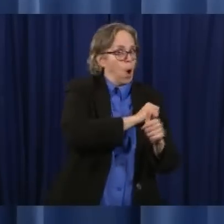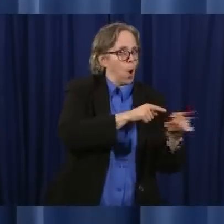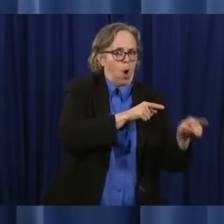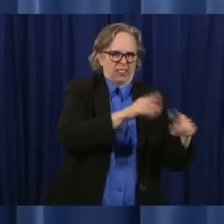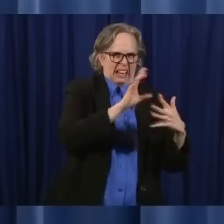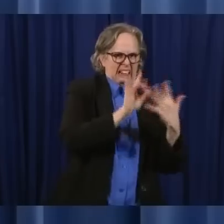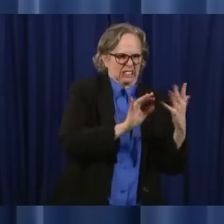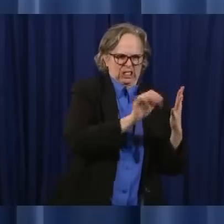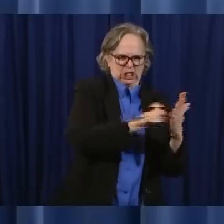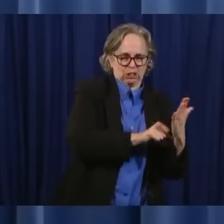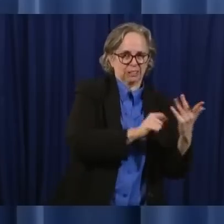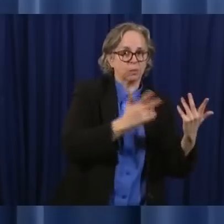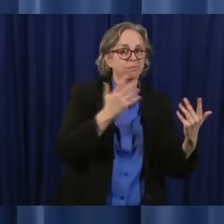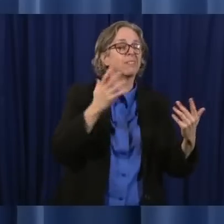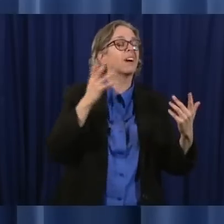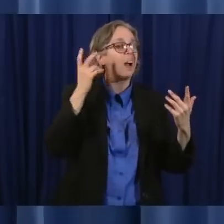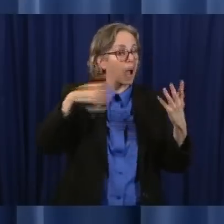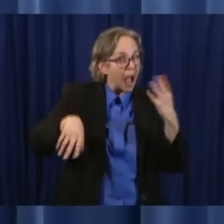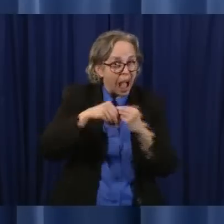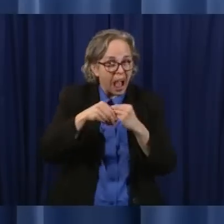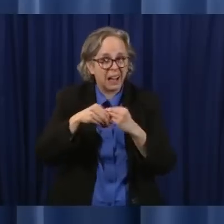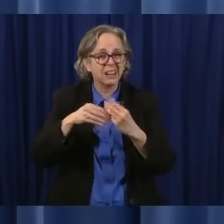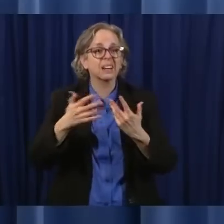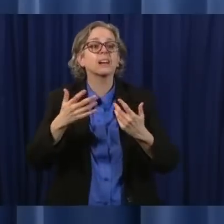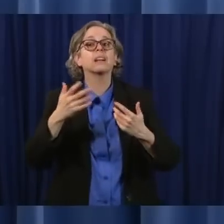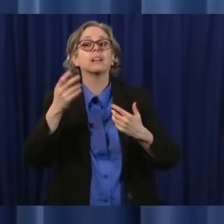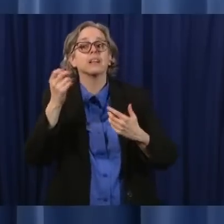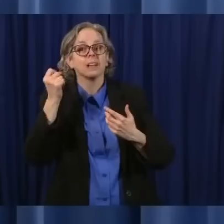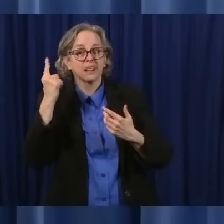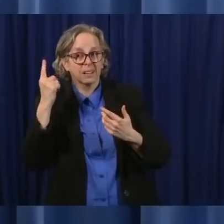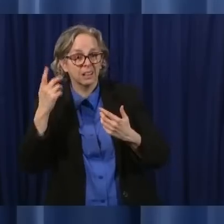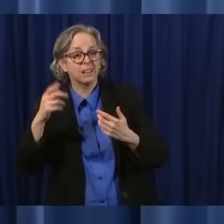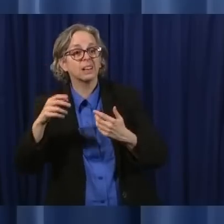A SEARCH, THANK HEAVENS WE HAVE